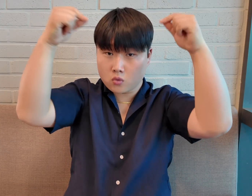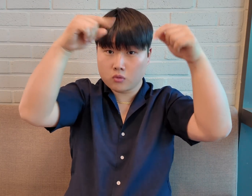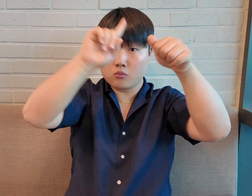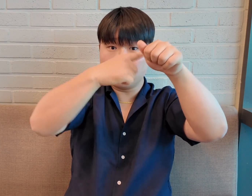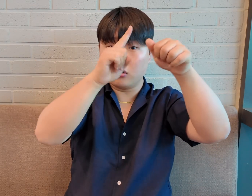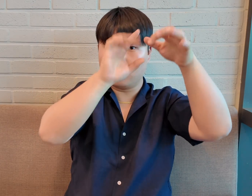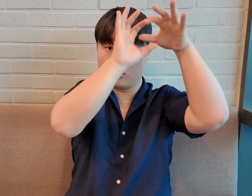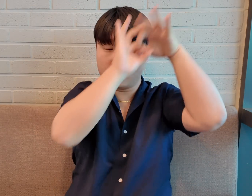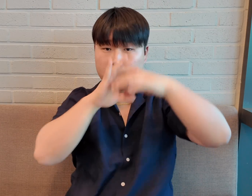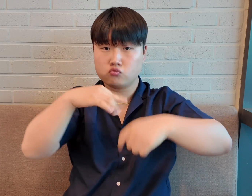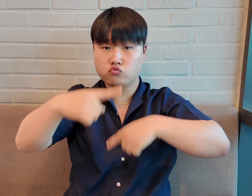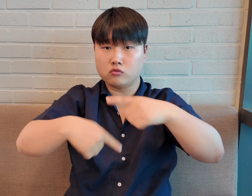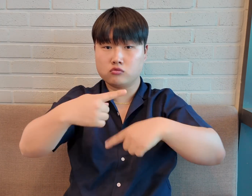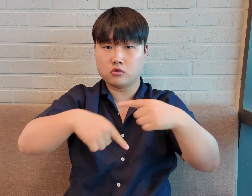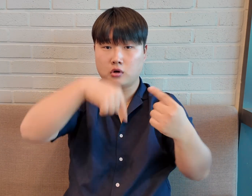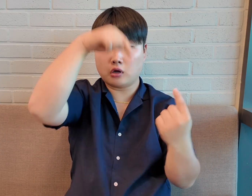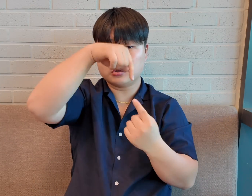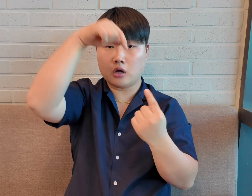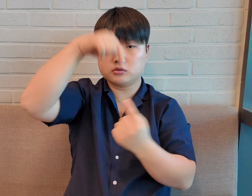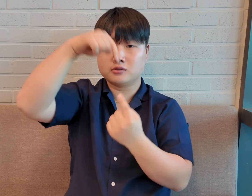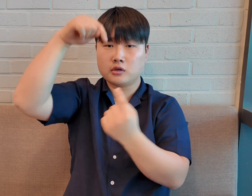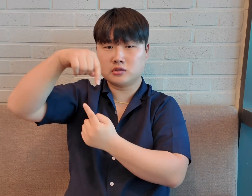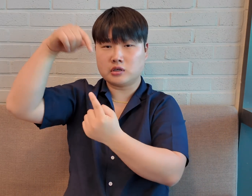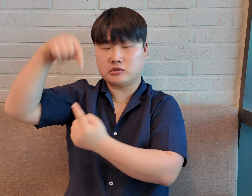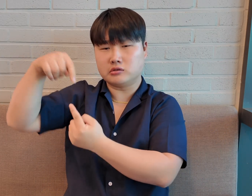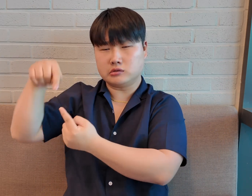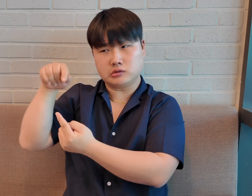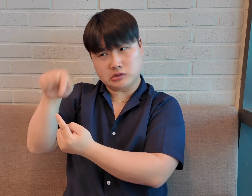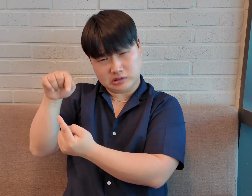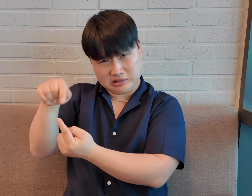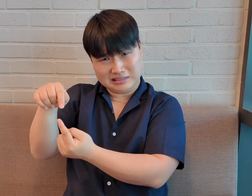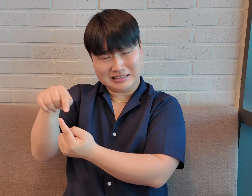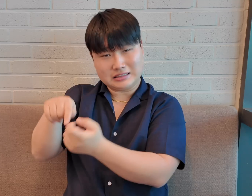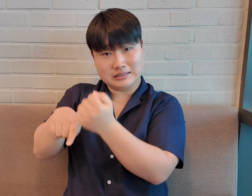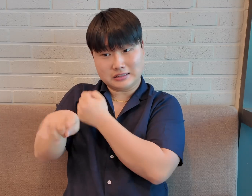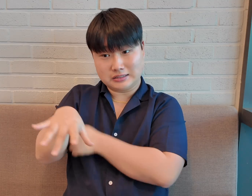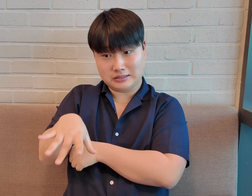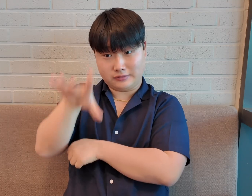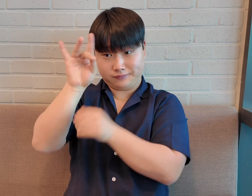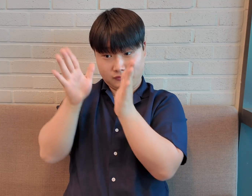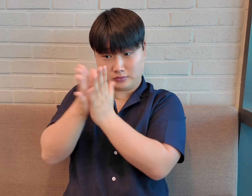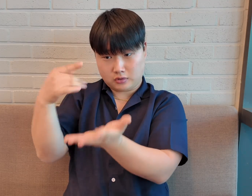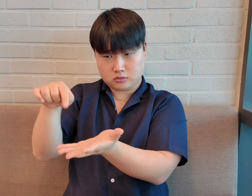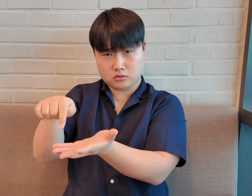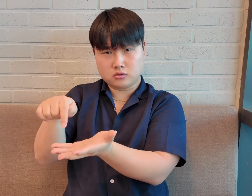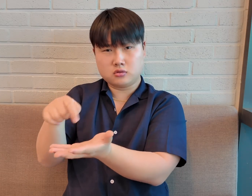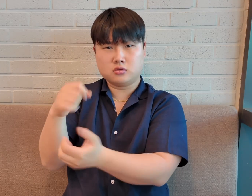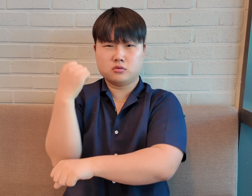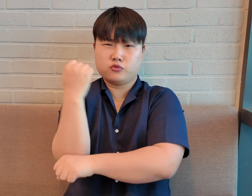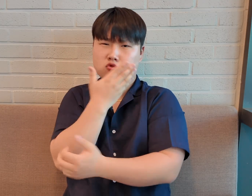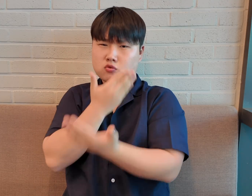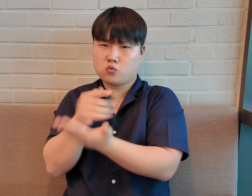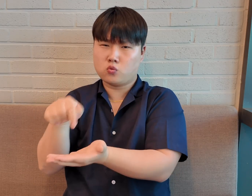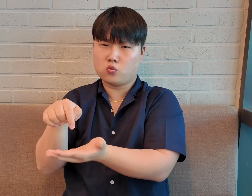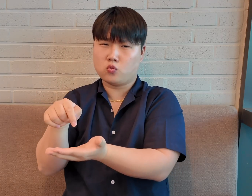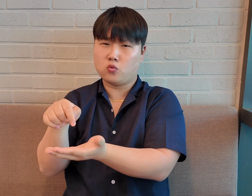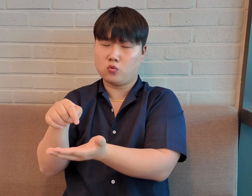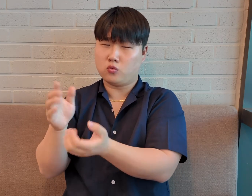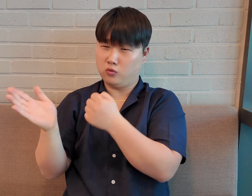they substitute the words one by one into sign language. So, I think the basics are important when you first start learning sign language.